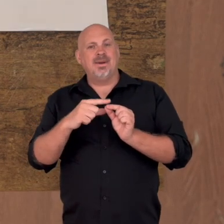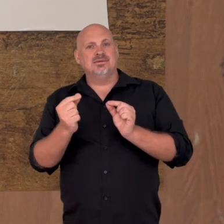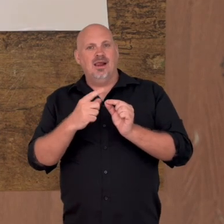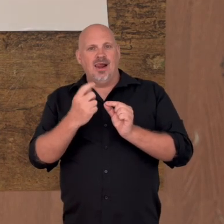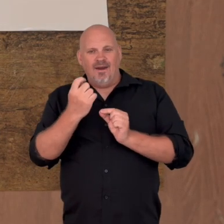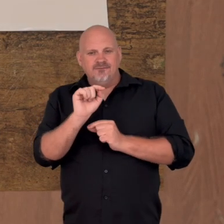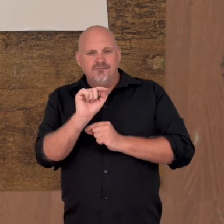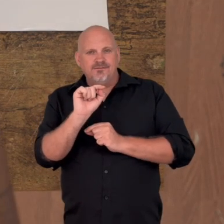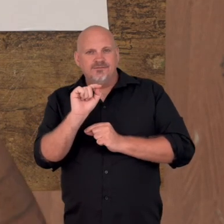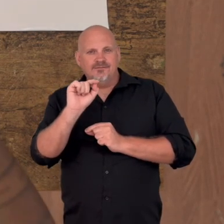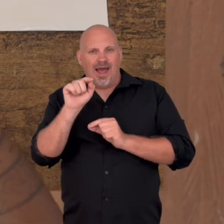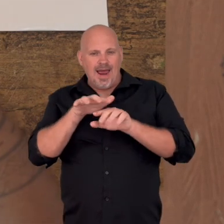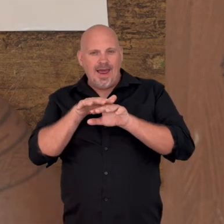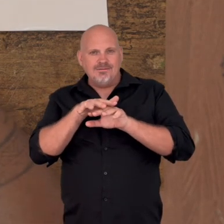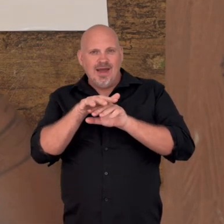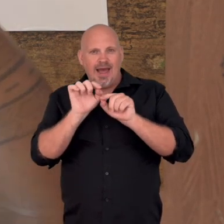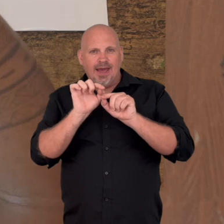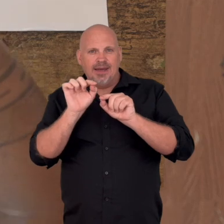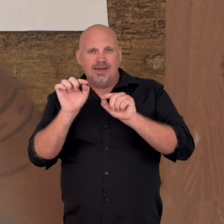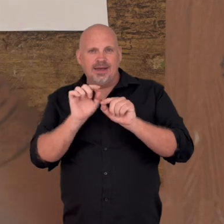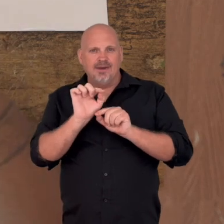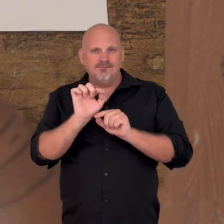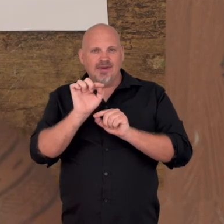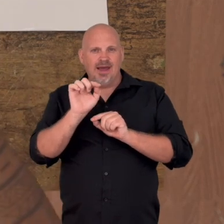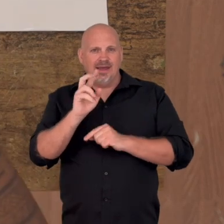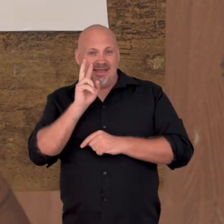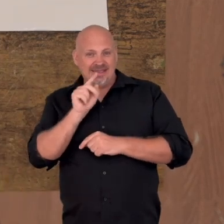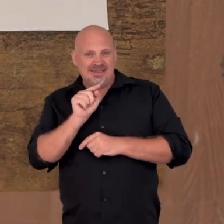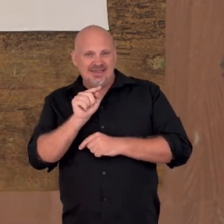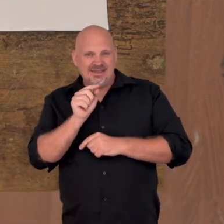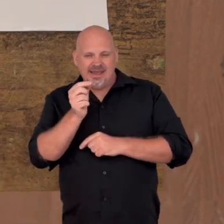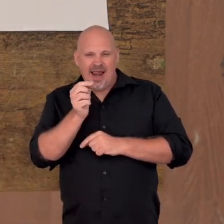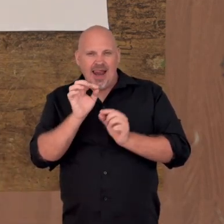lines you want to do these lines with the darker red